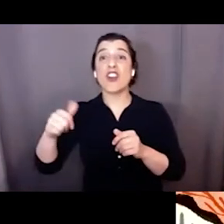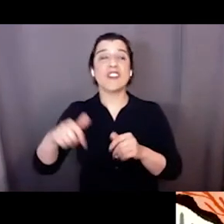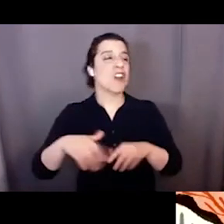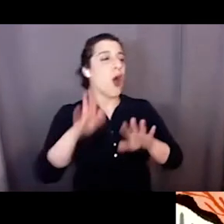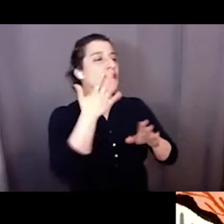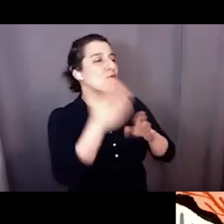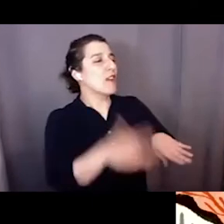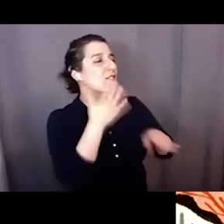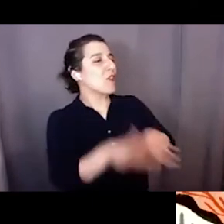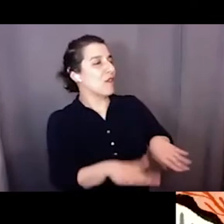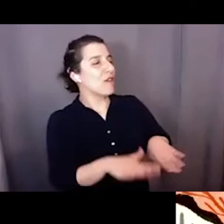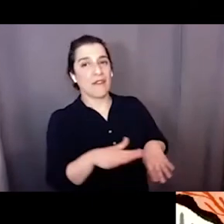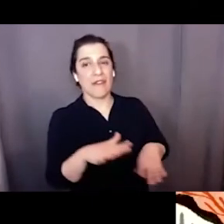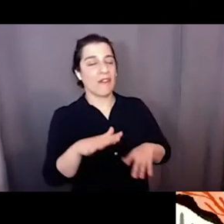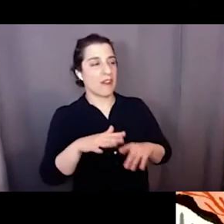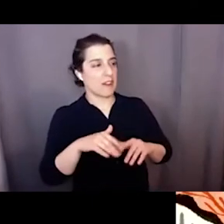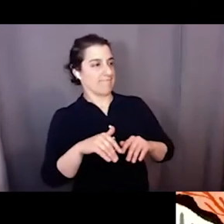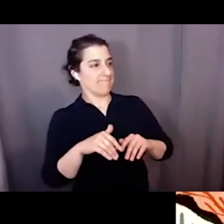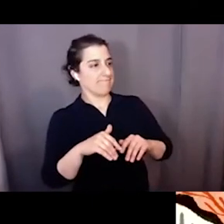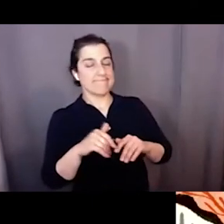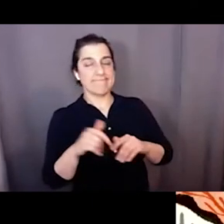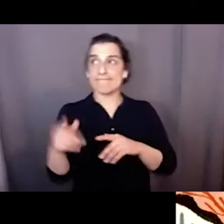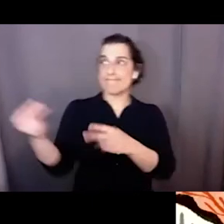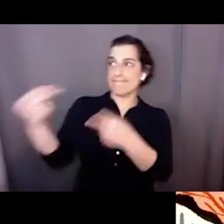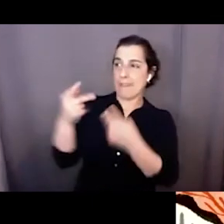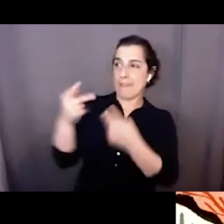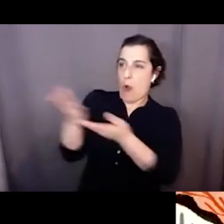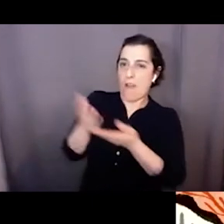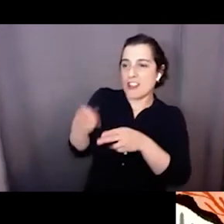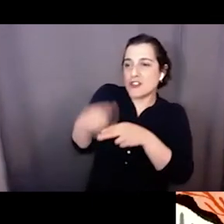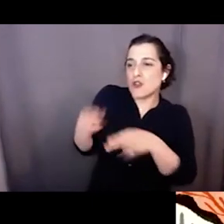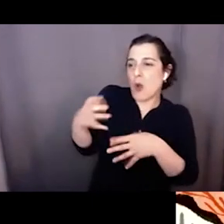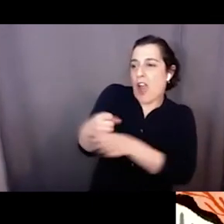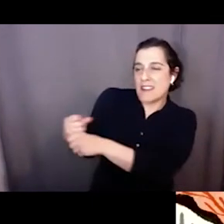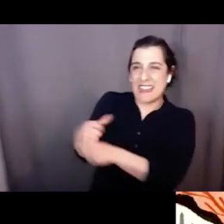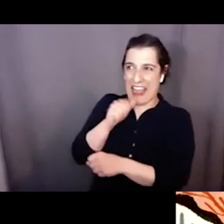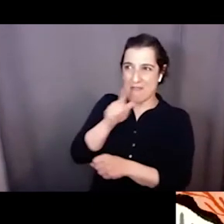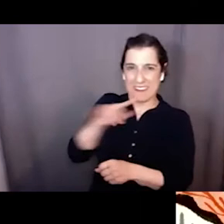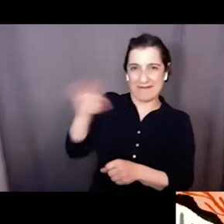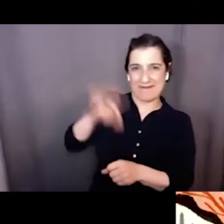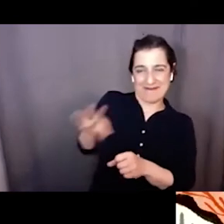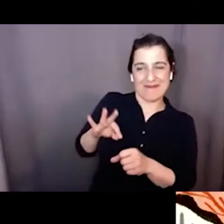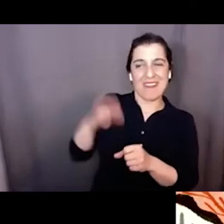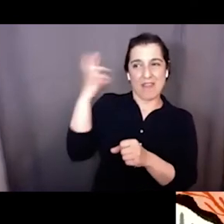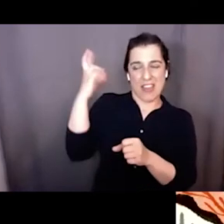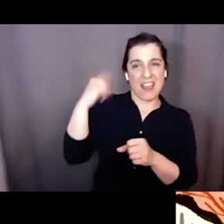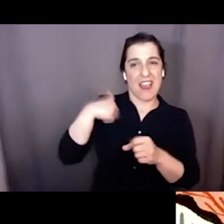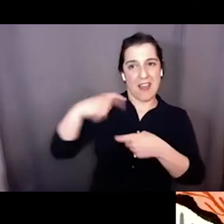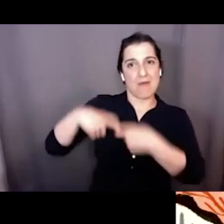shortcuts. I found myself taking a pause on, um, things like, like delivery, delivery.